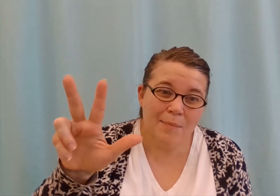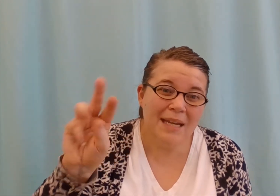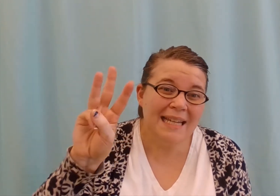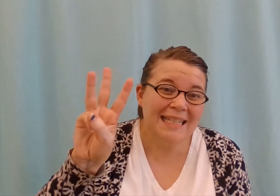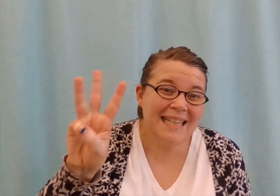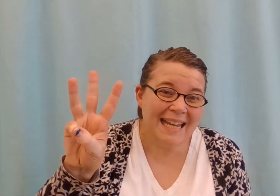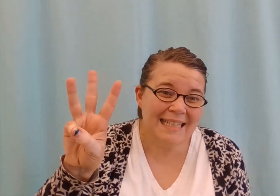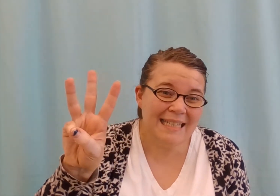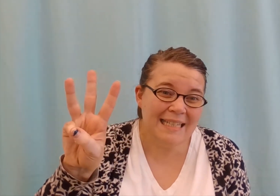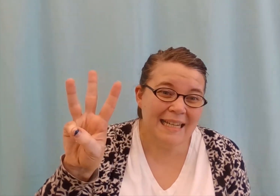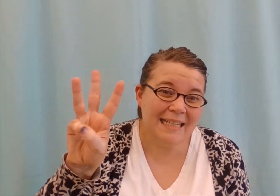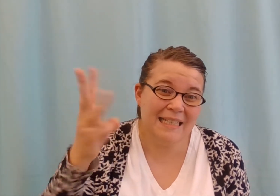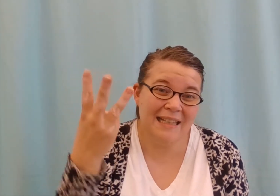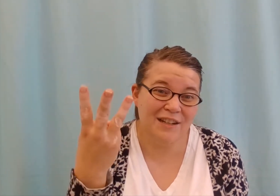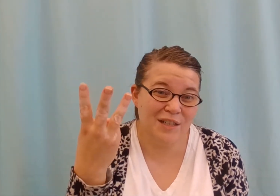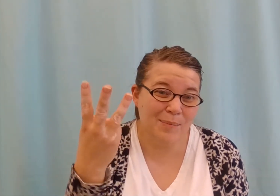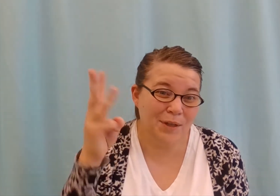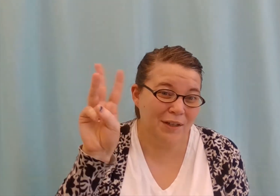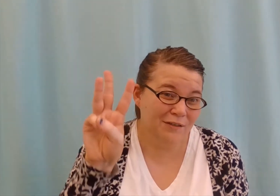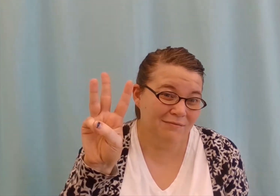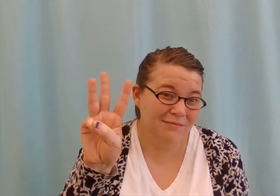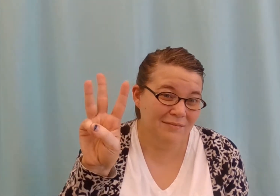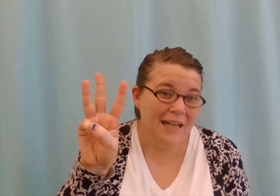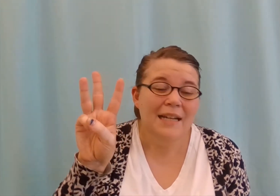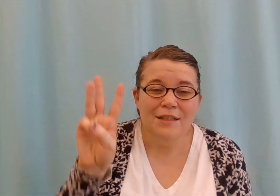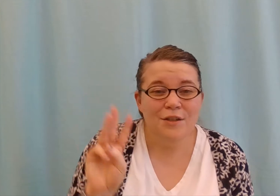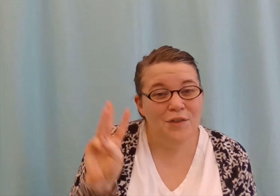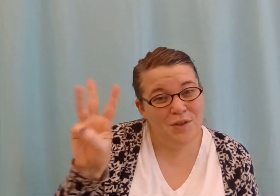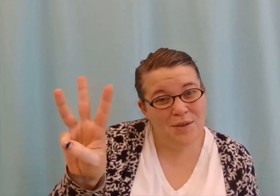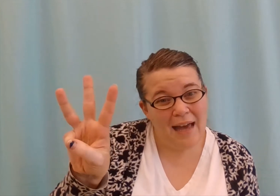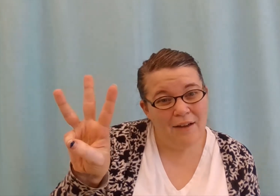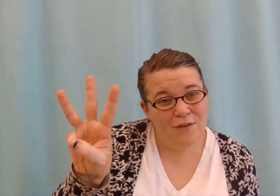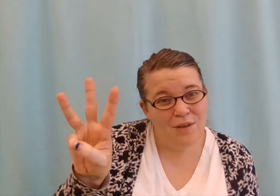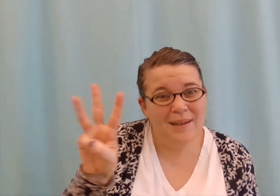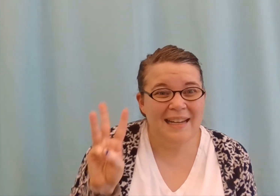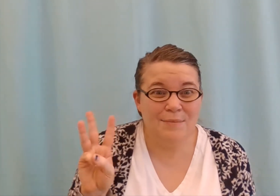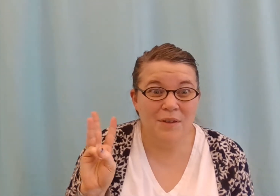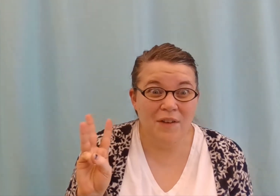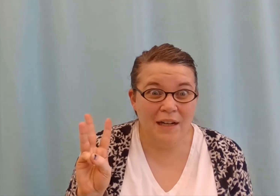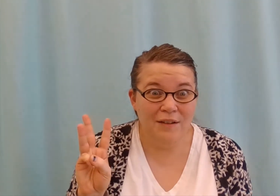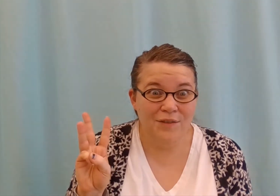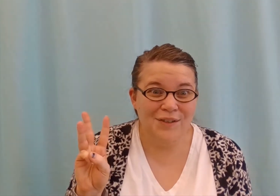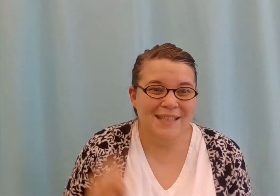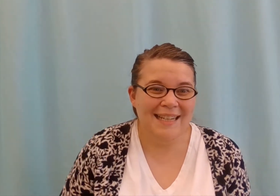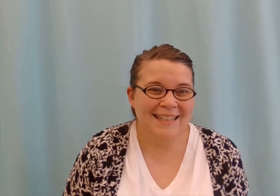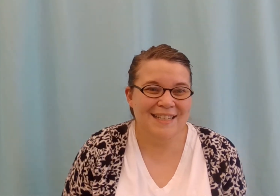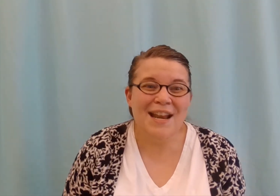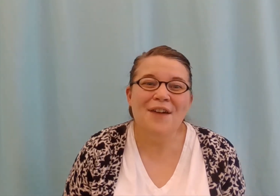Because this is the latter W. So if you do that for three, it can be very confusing. So now we